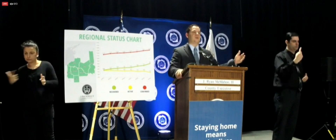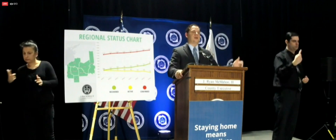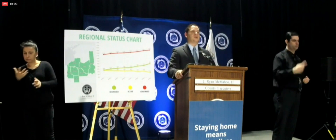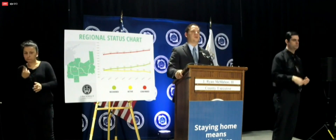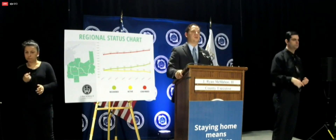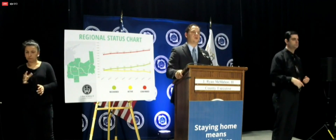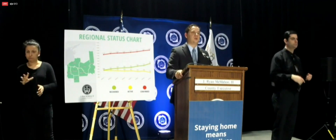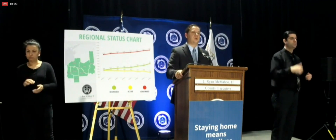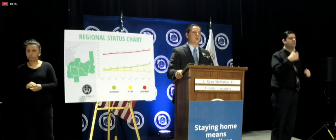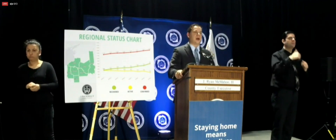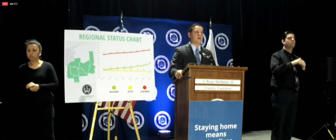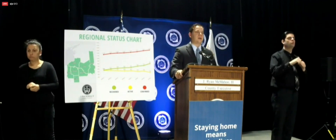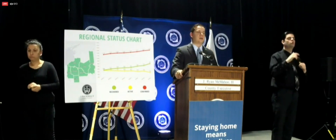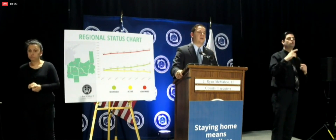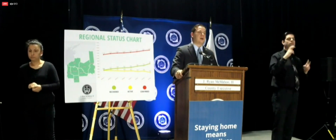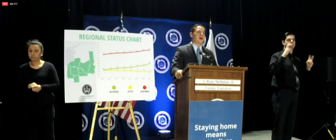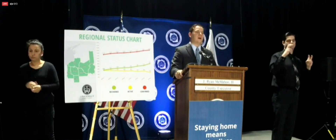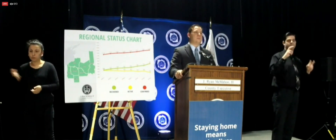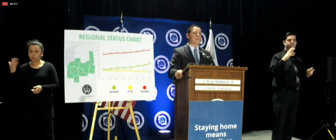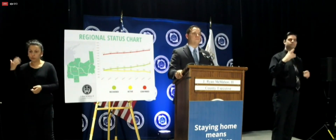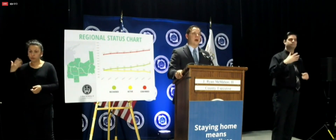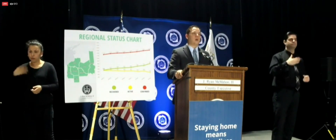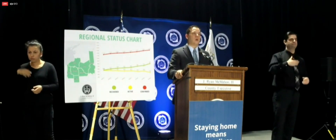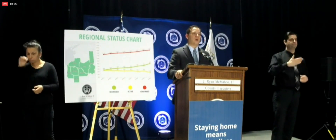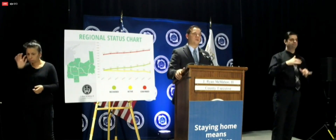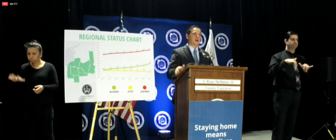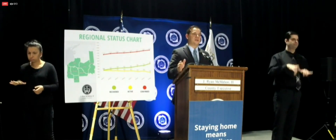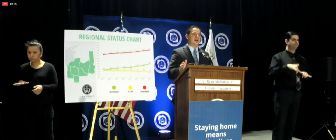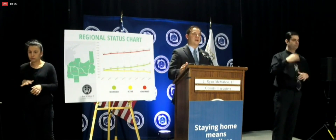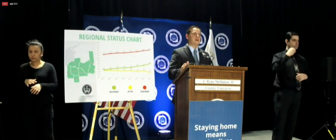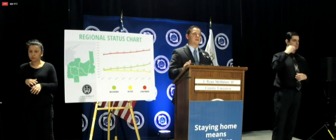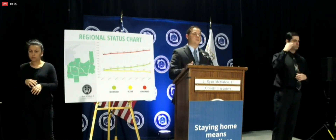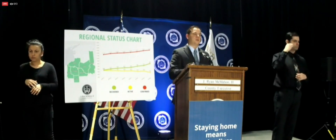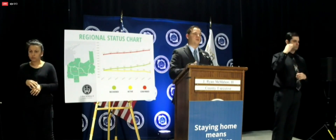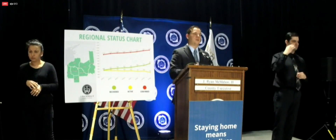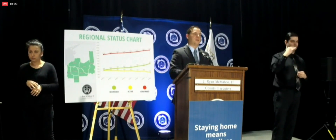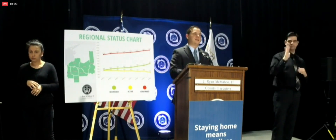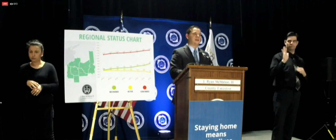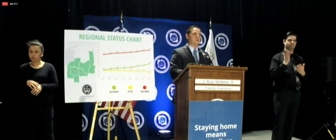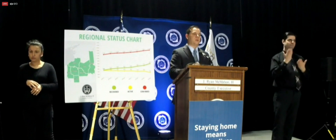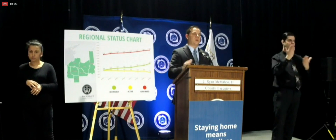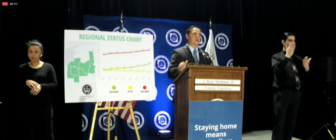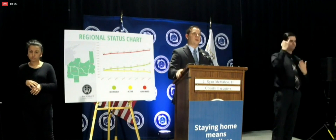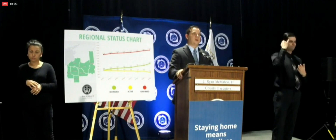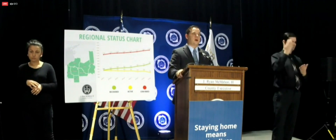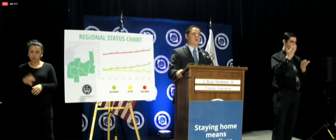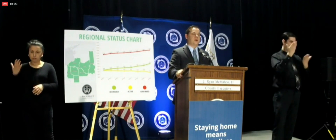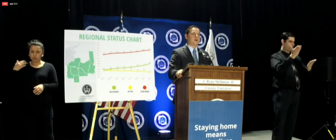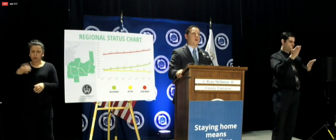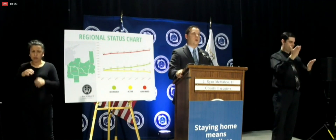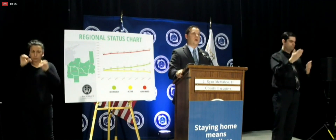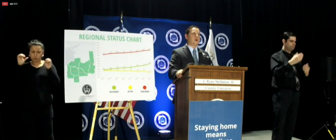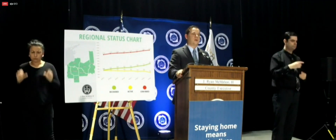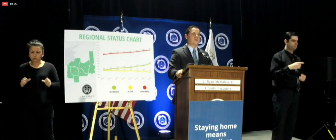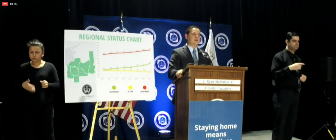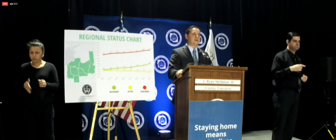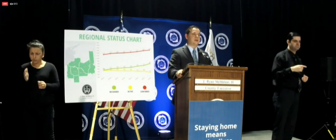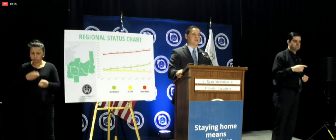REMEMBER, WE STARTED THAT WITH SOCIAL DISTANCING. FOOTBALL WE WENT THROUGH THAT AS THE COMMUNITY AND RALLIED. THAT WORKED.